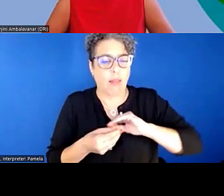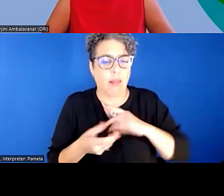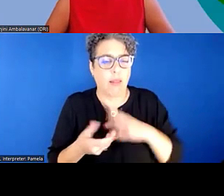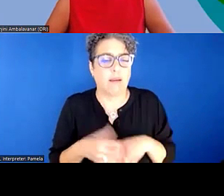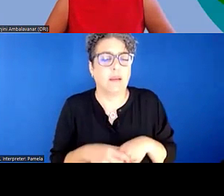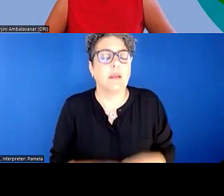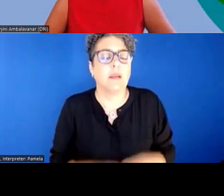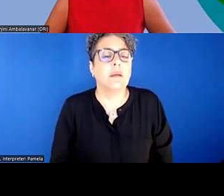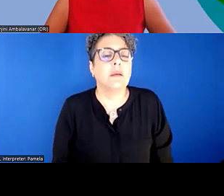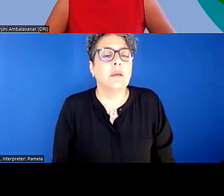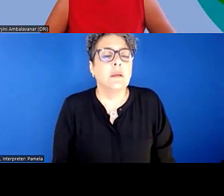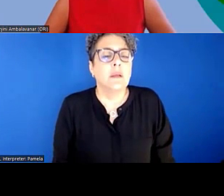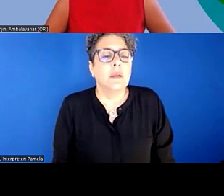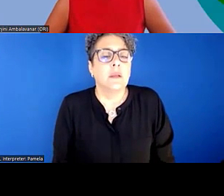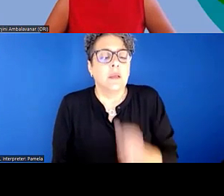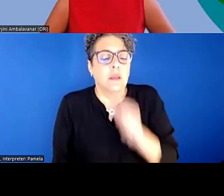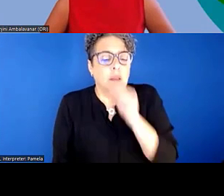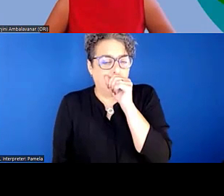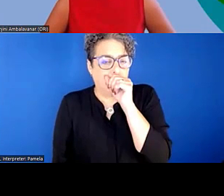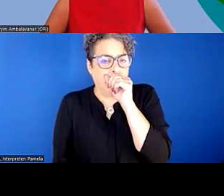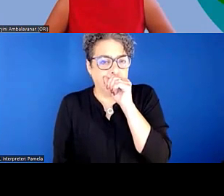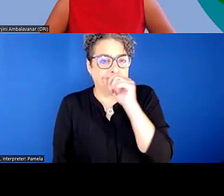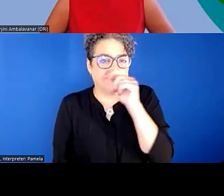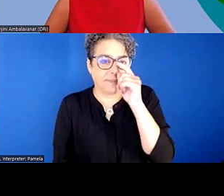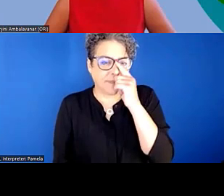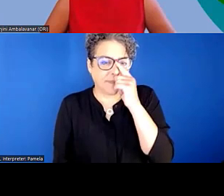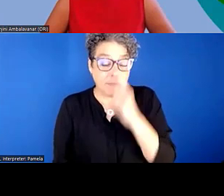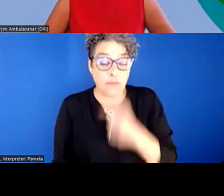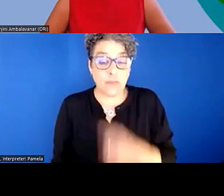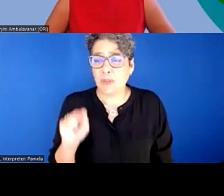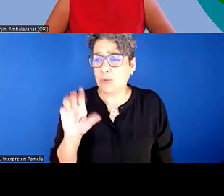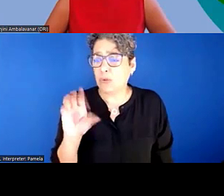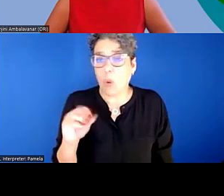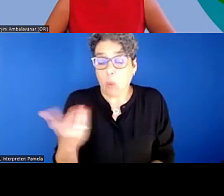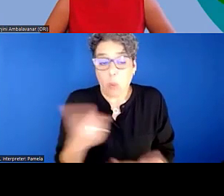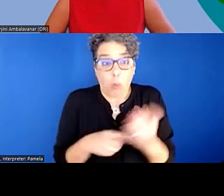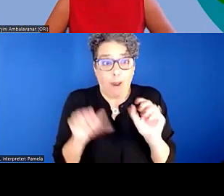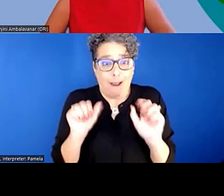And with that, so what we can do as a senior official,